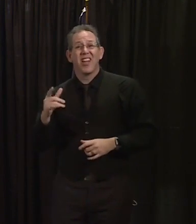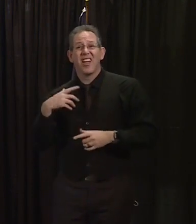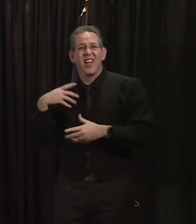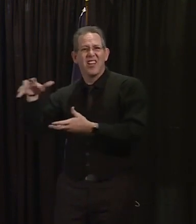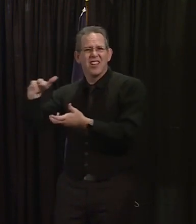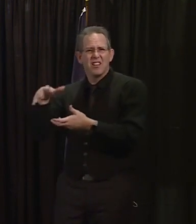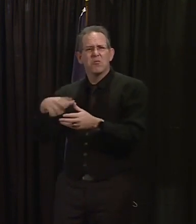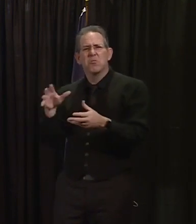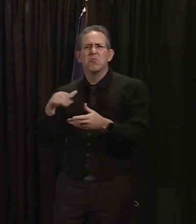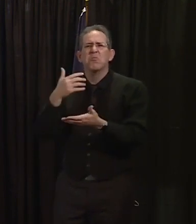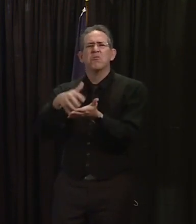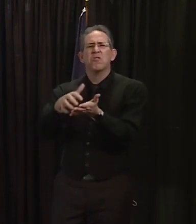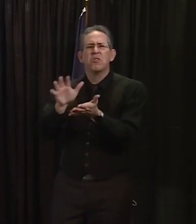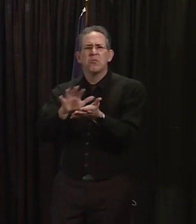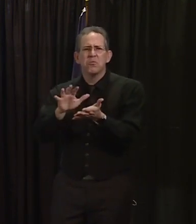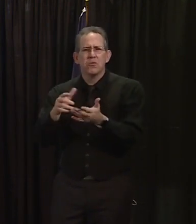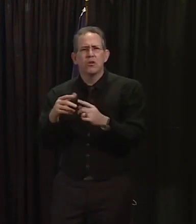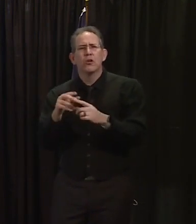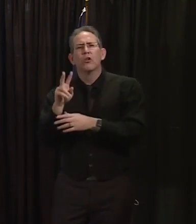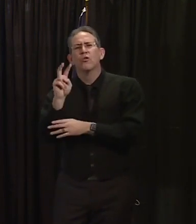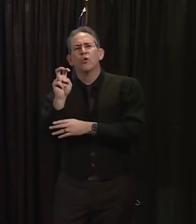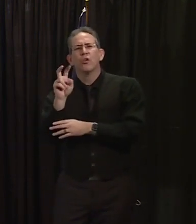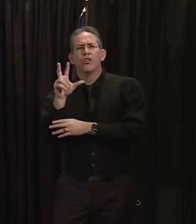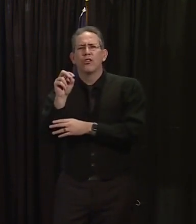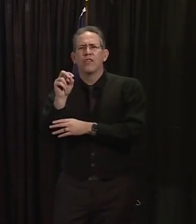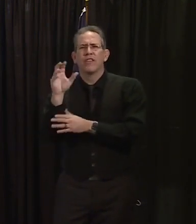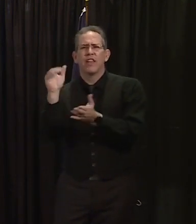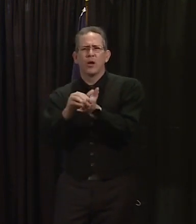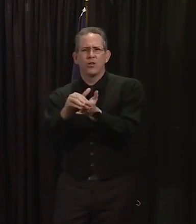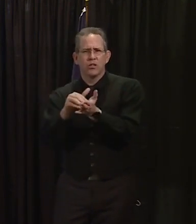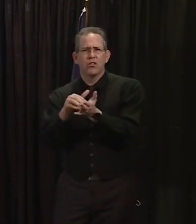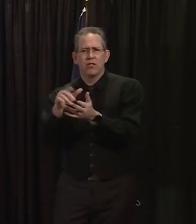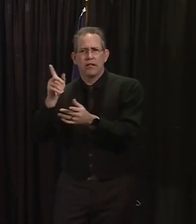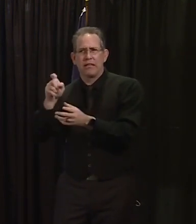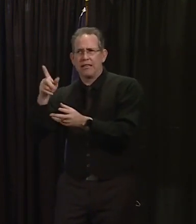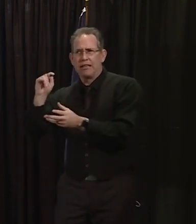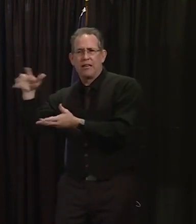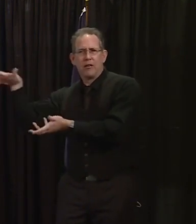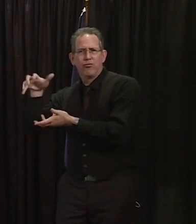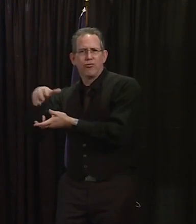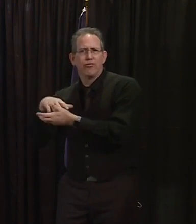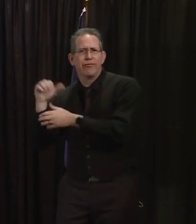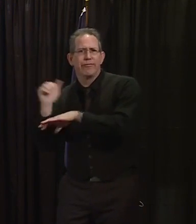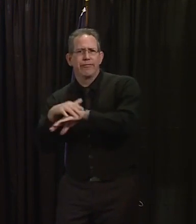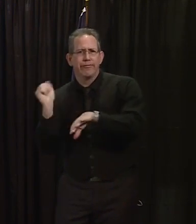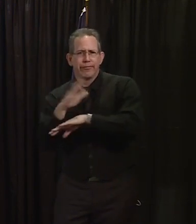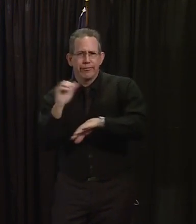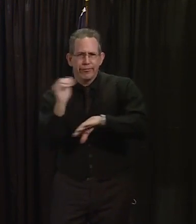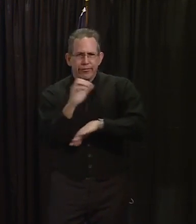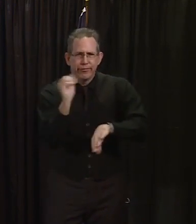about 250,000 kits tomorrow will launch the website so that vermonters can go